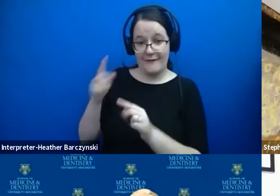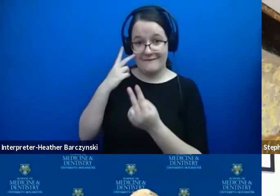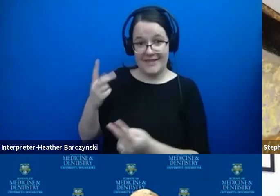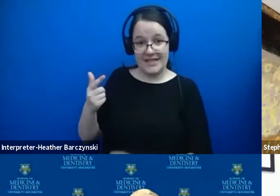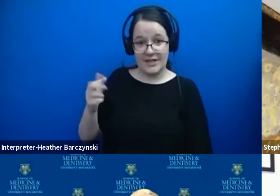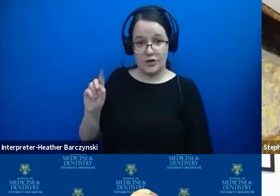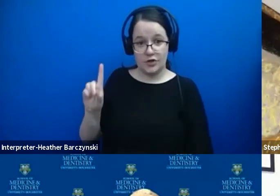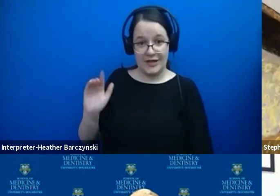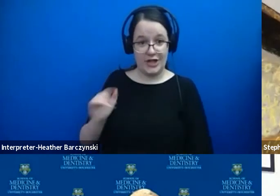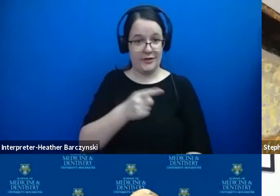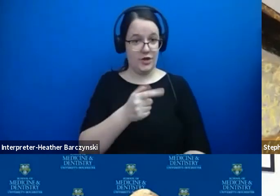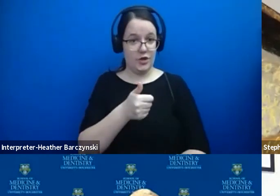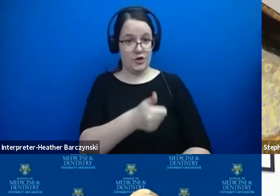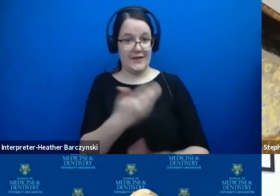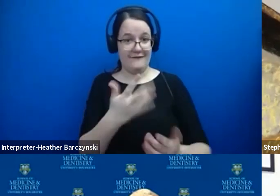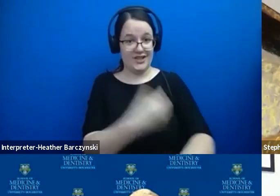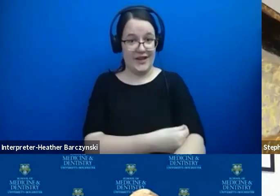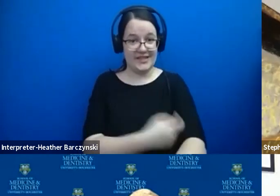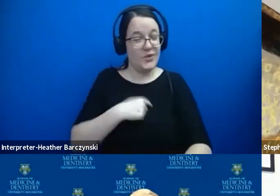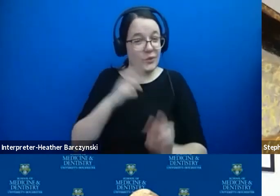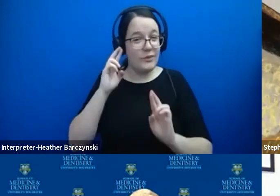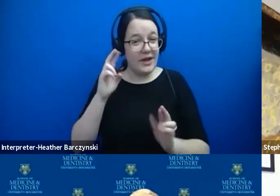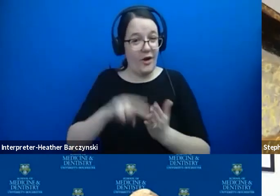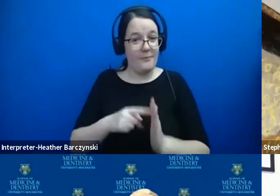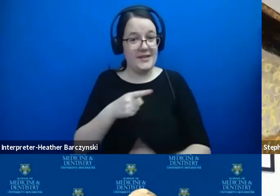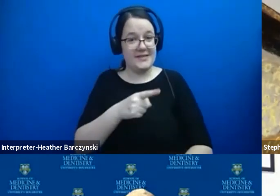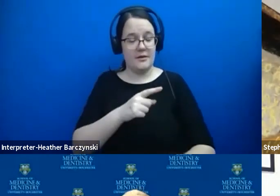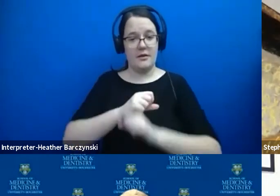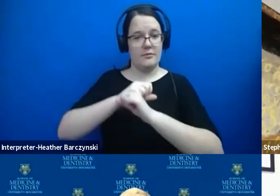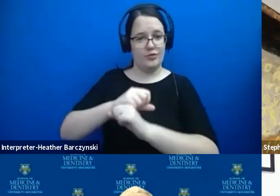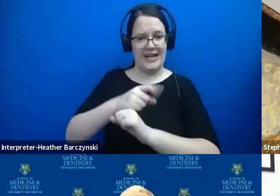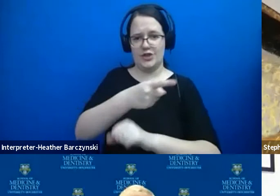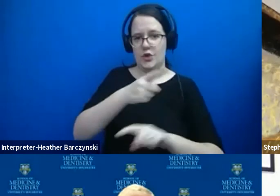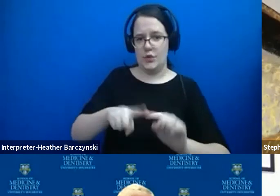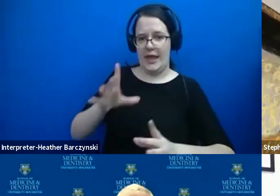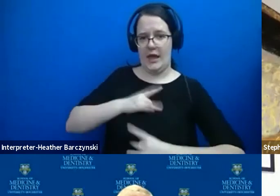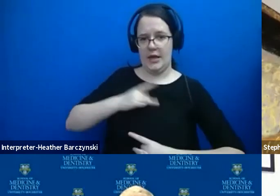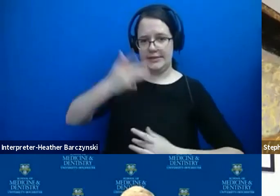all hope that that would provide you protection from getting sick but you know is it possible